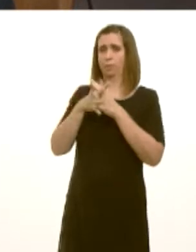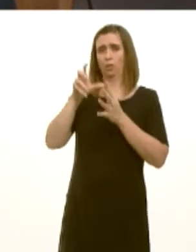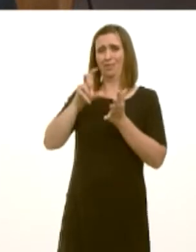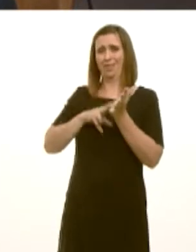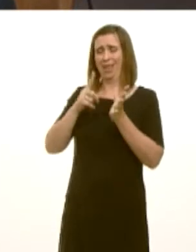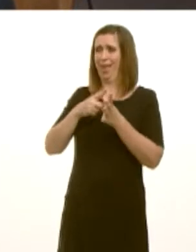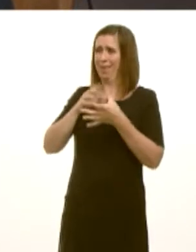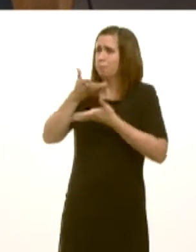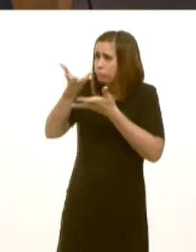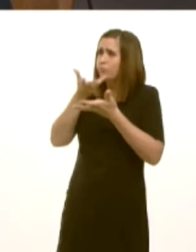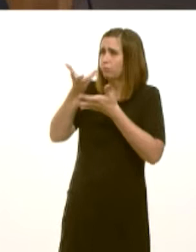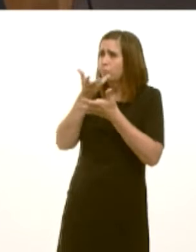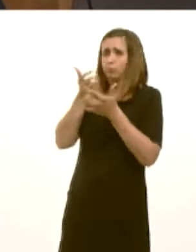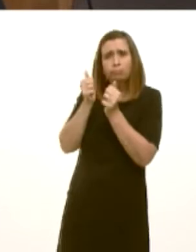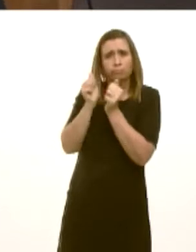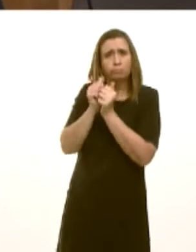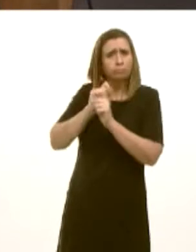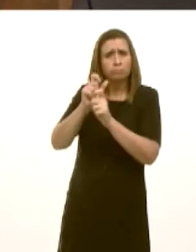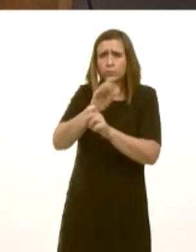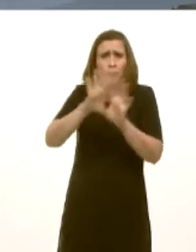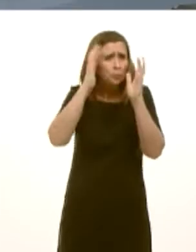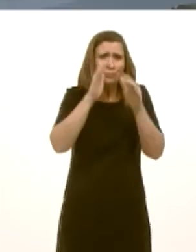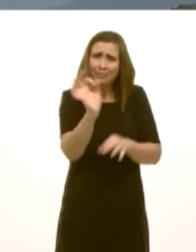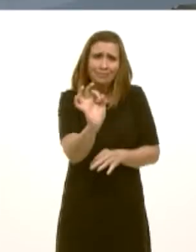So, I can put her concerns to rest.